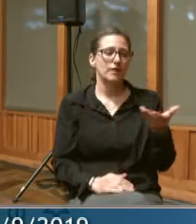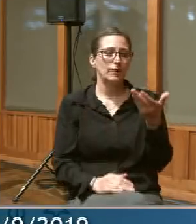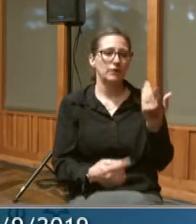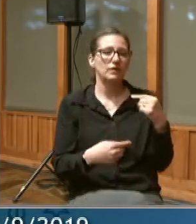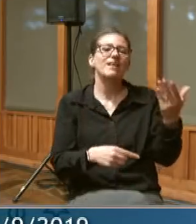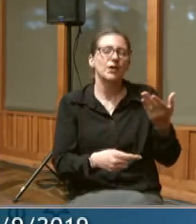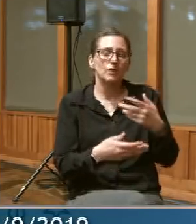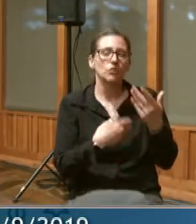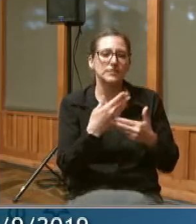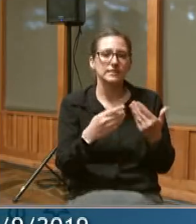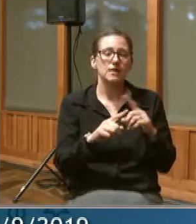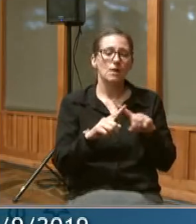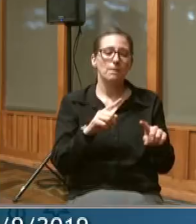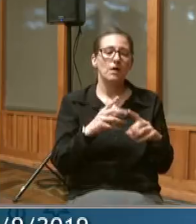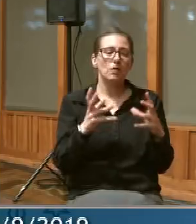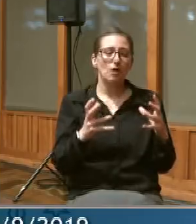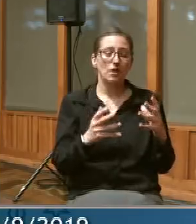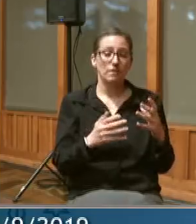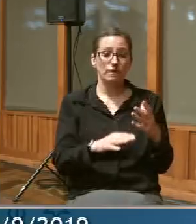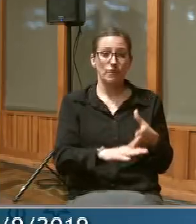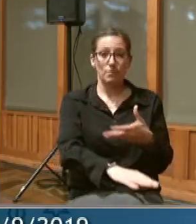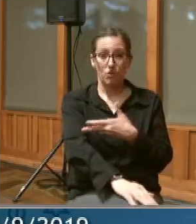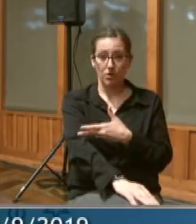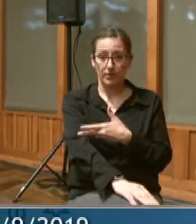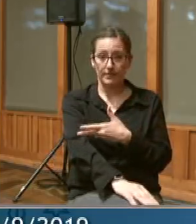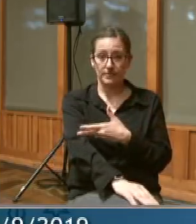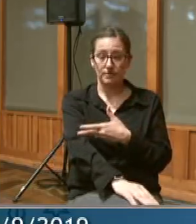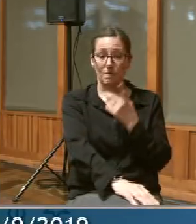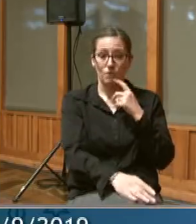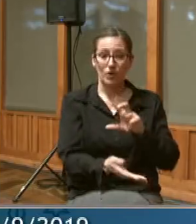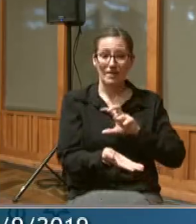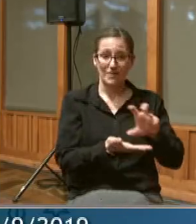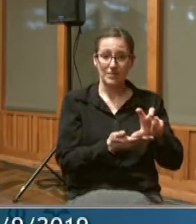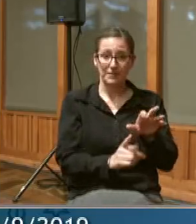DEPARTMENT HAS BEEN DOING A MUCH BETTER JOB ADDRESSING DIVERSITY